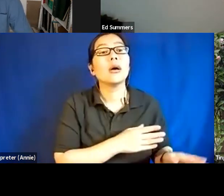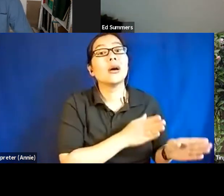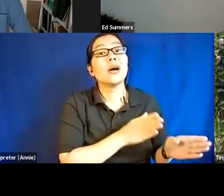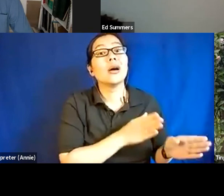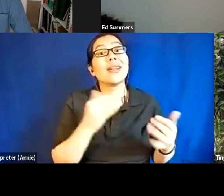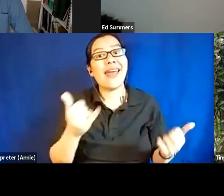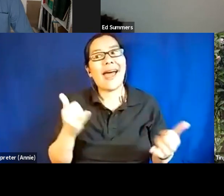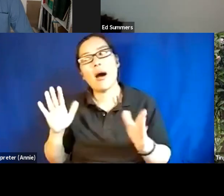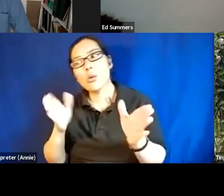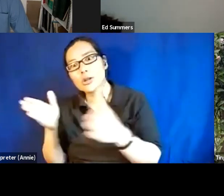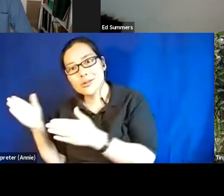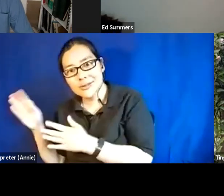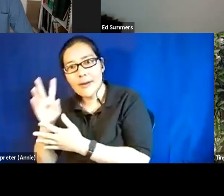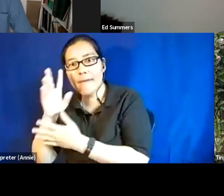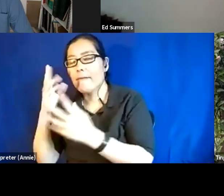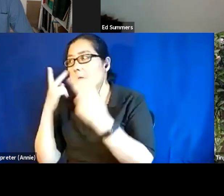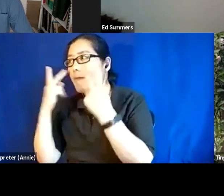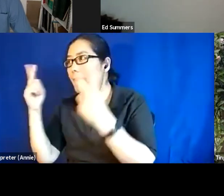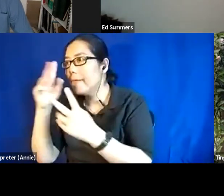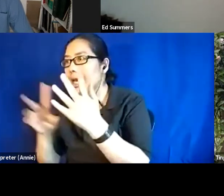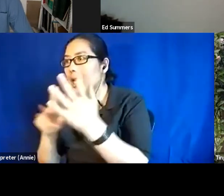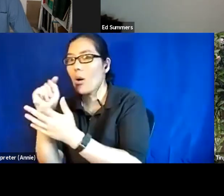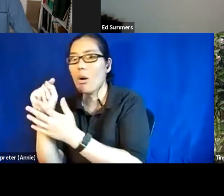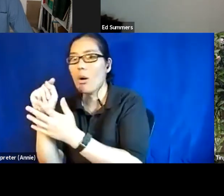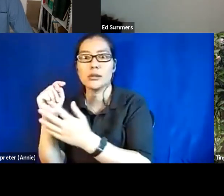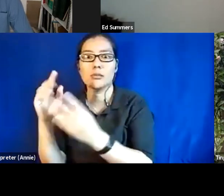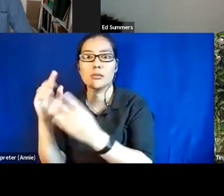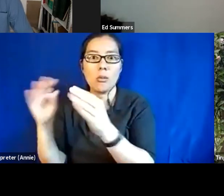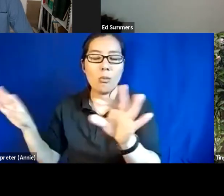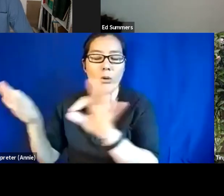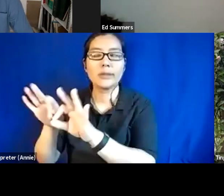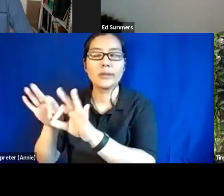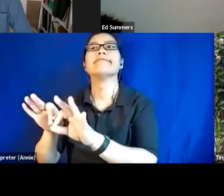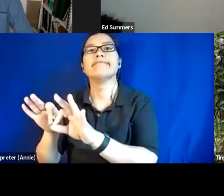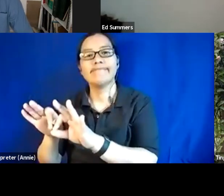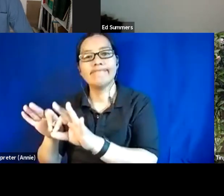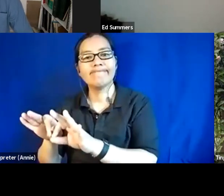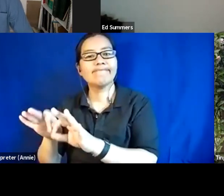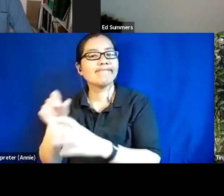dealing with we don't have anything like the, you know, the CHA fee amendment for